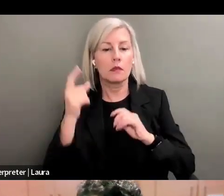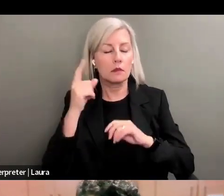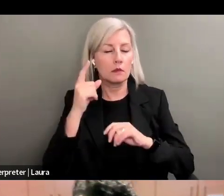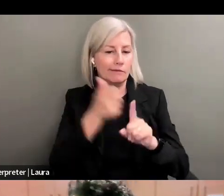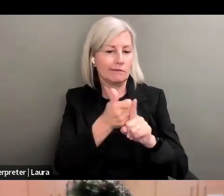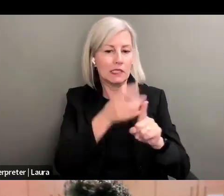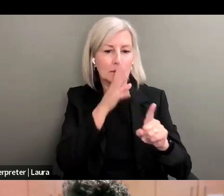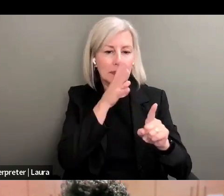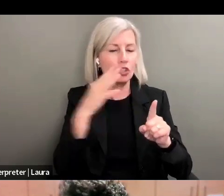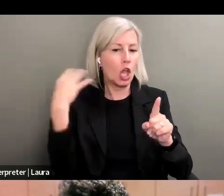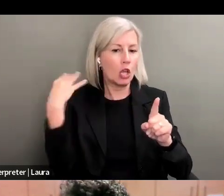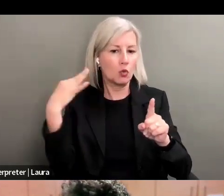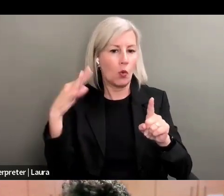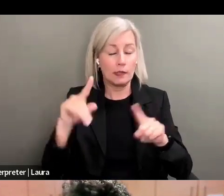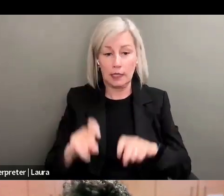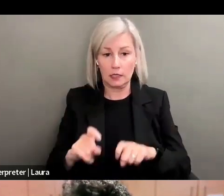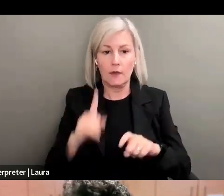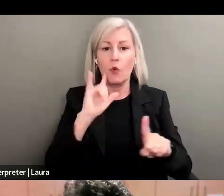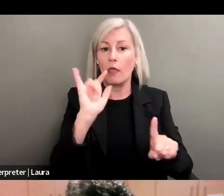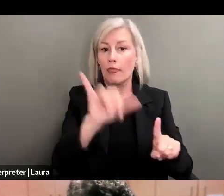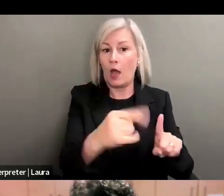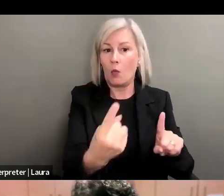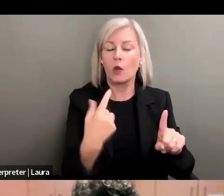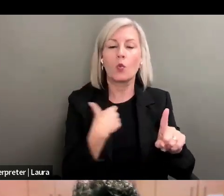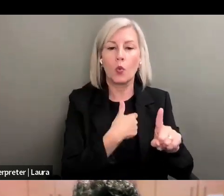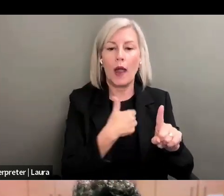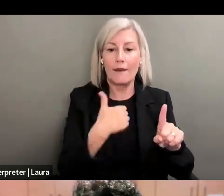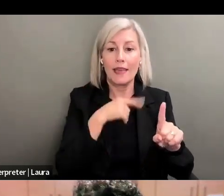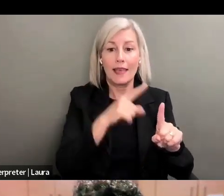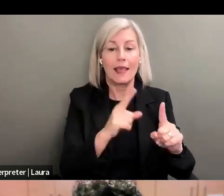And for this one, we're actually having them to repeat sentences.